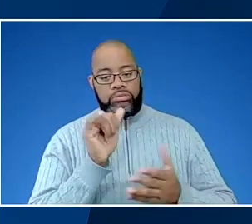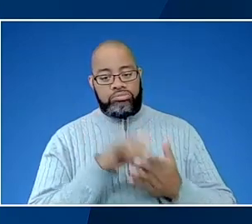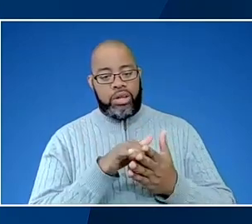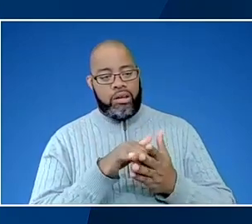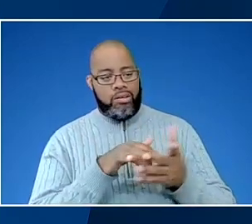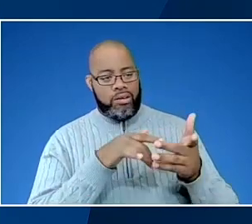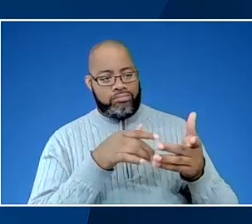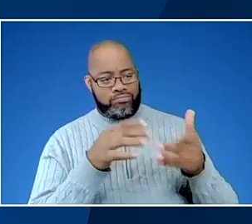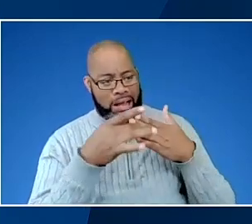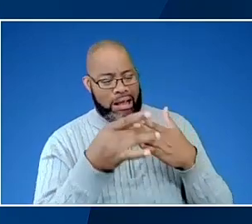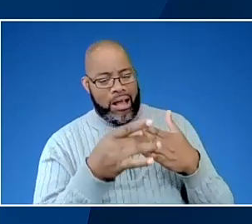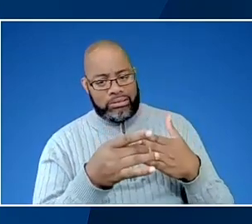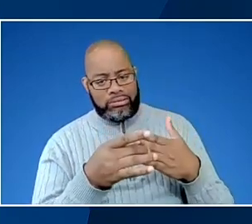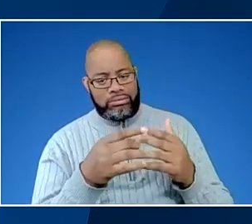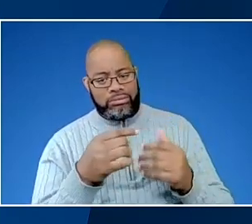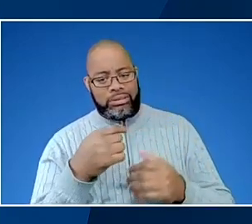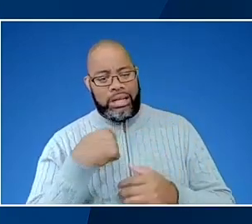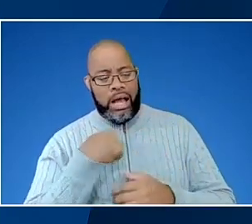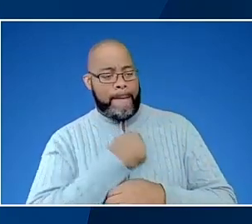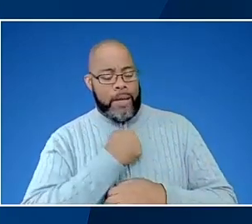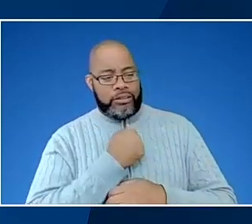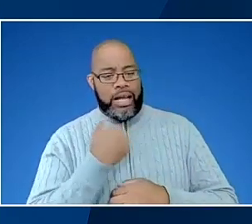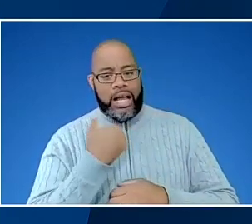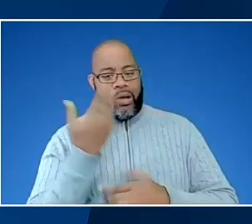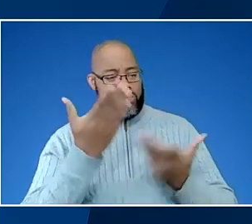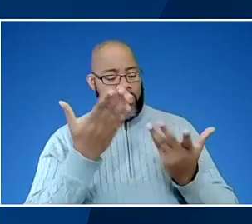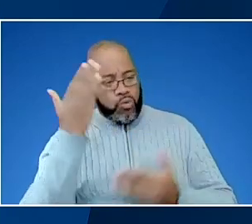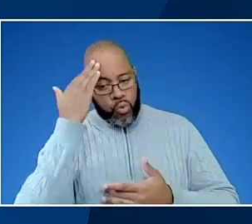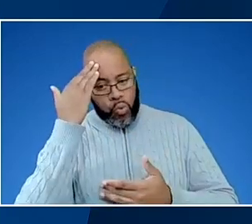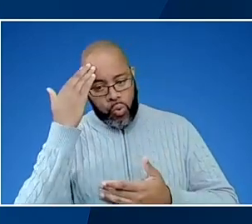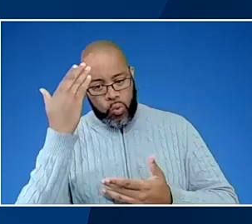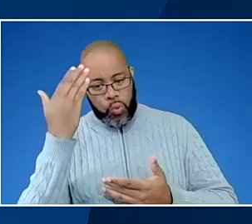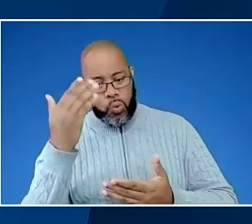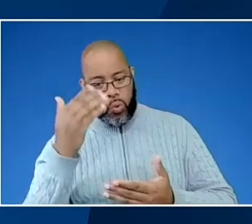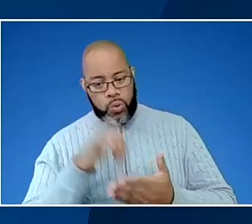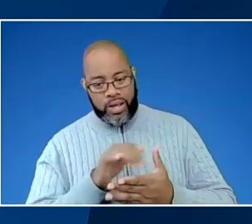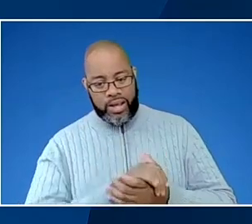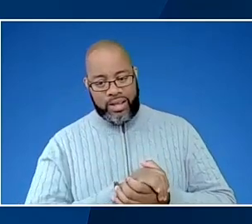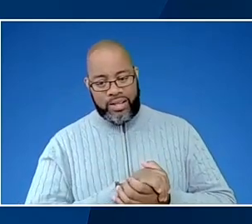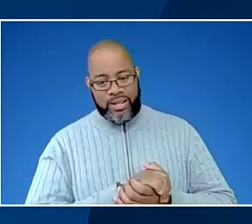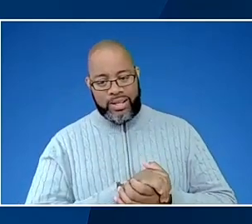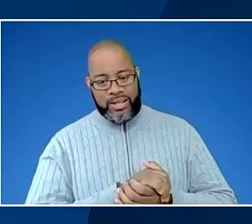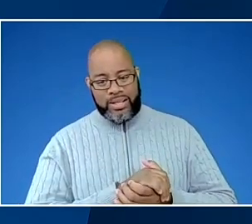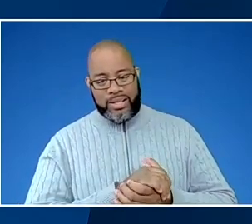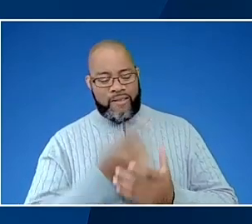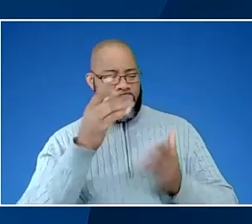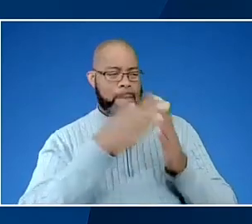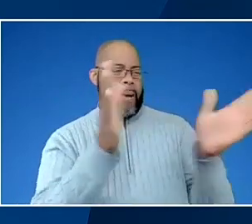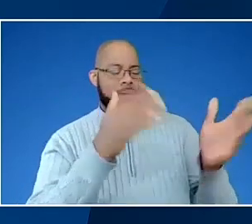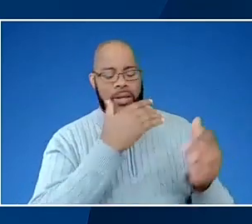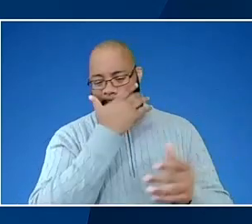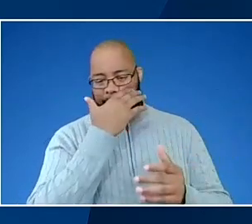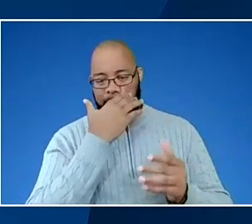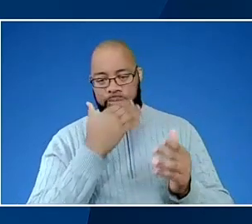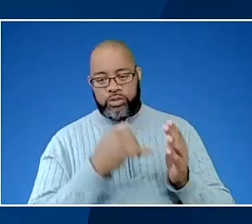I apologize, I know you probably all know what subregulatory guidance is. This is probably mainly for the public. You know, just so we all can be on the